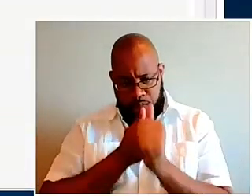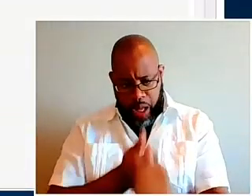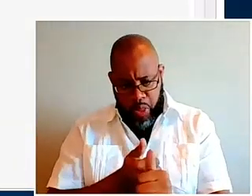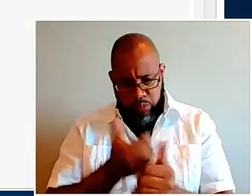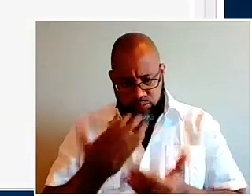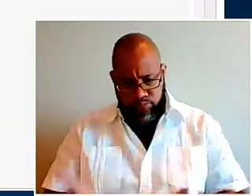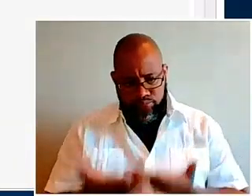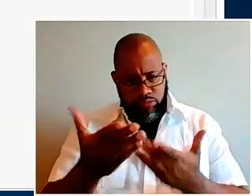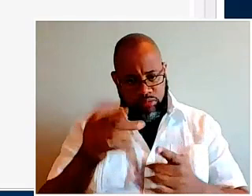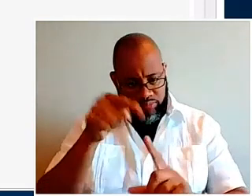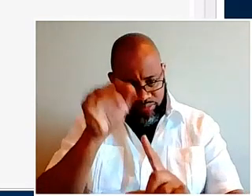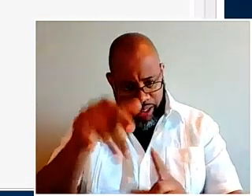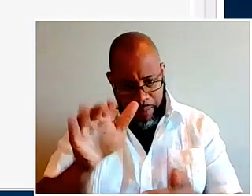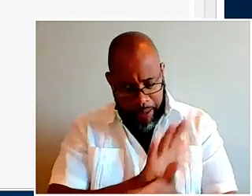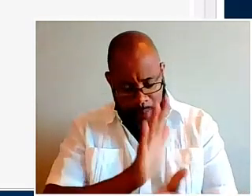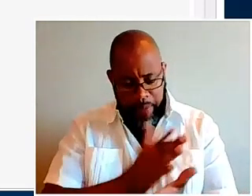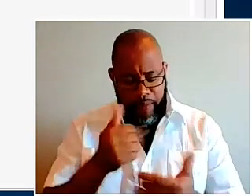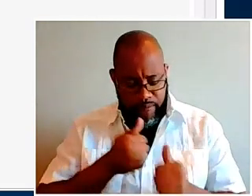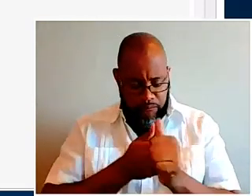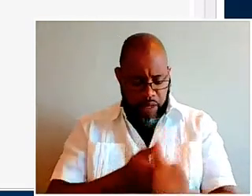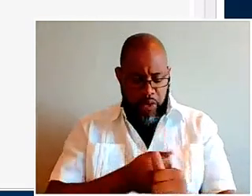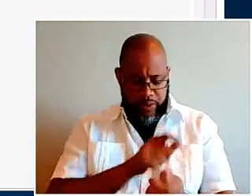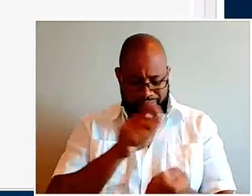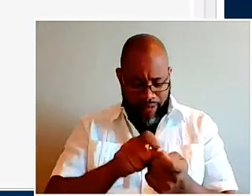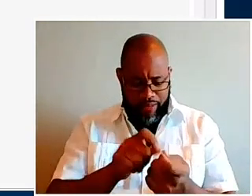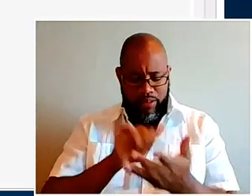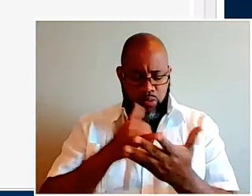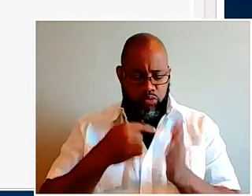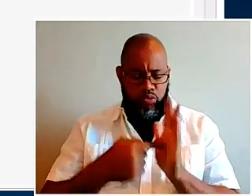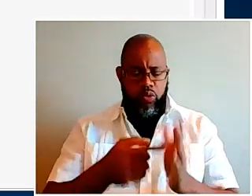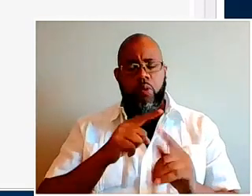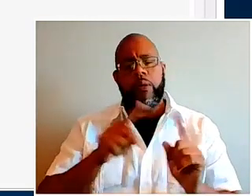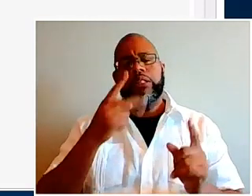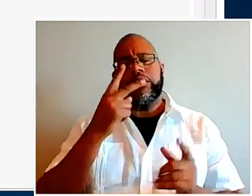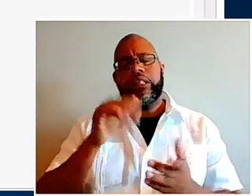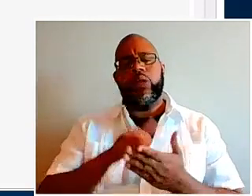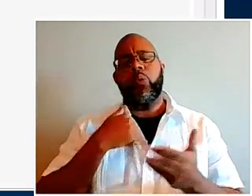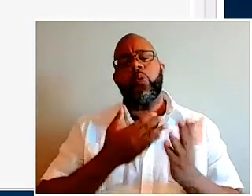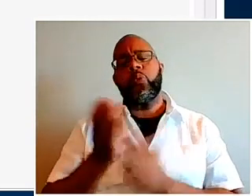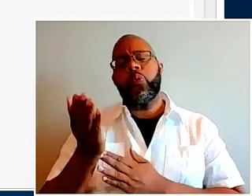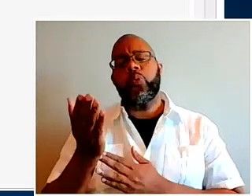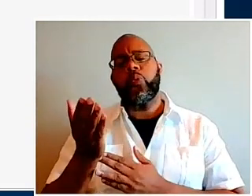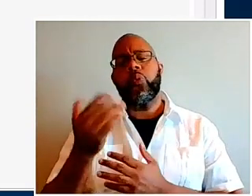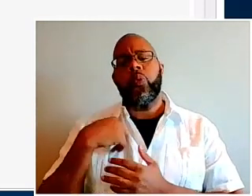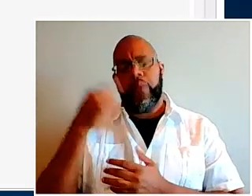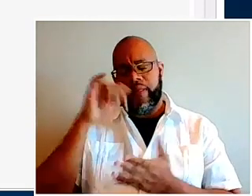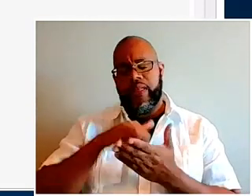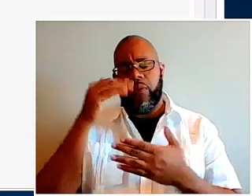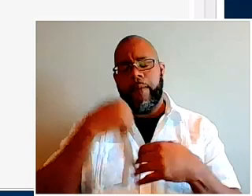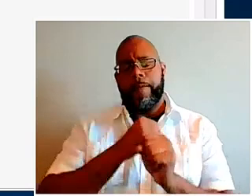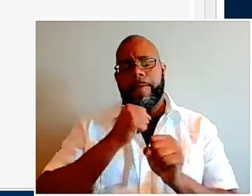So I just want to point that out. But you'll see as we go through that, I think that will make the most amount of